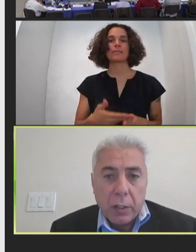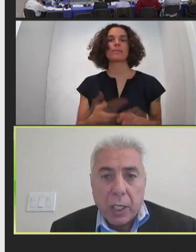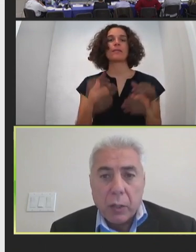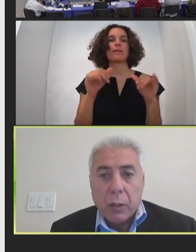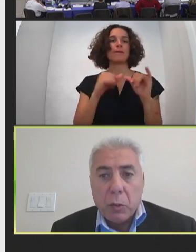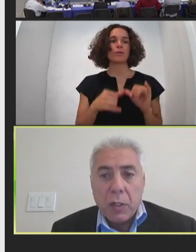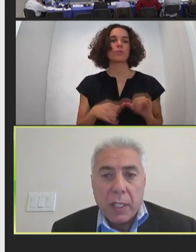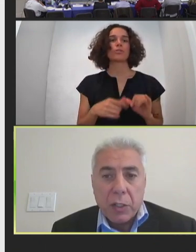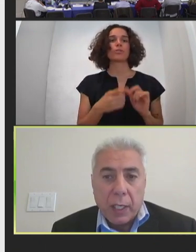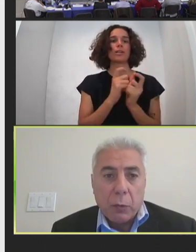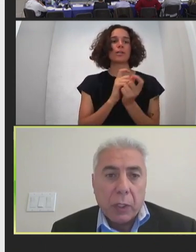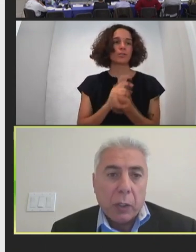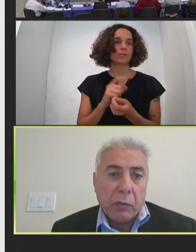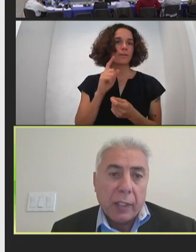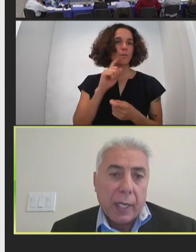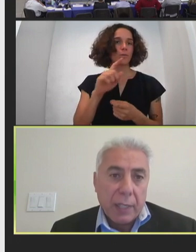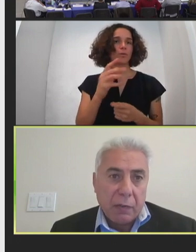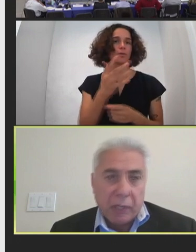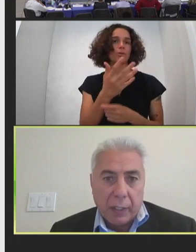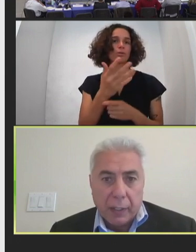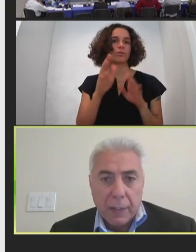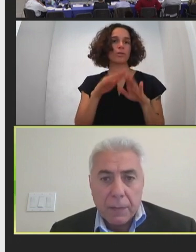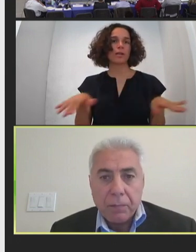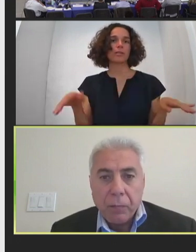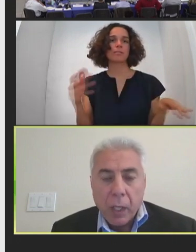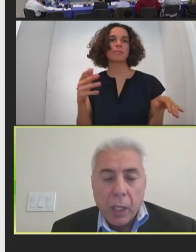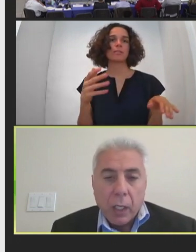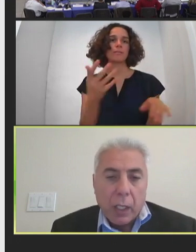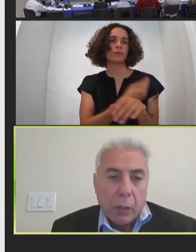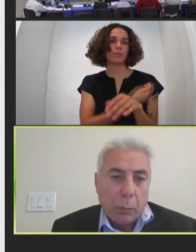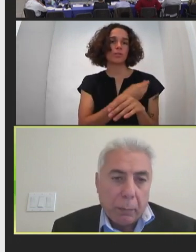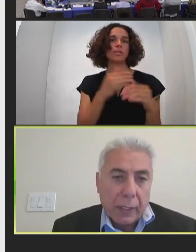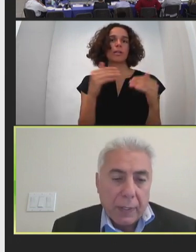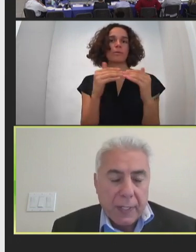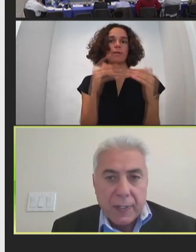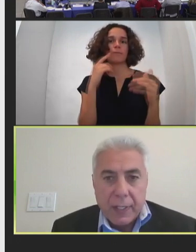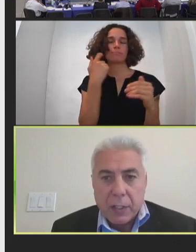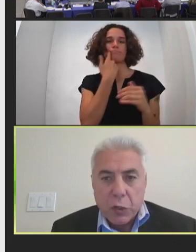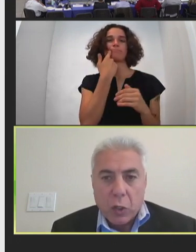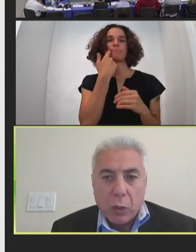childhood immunization equity over the last 15 years. And we picked the three states, strong,